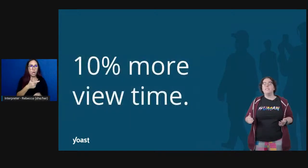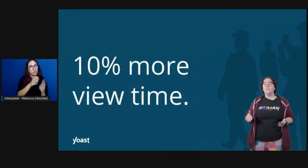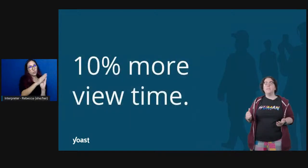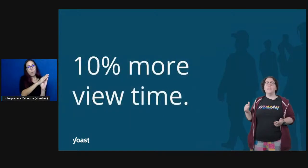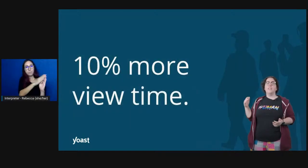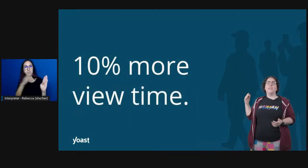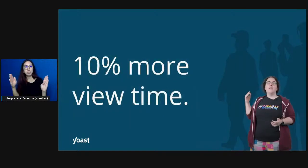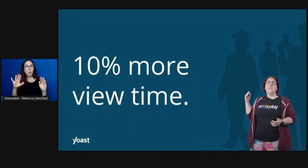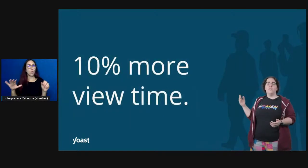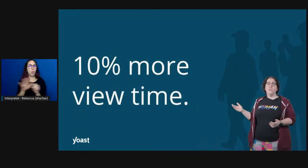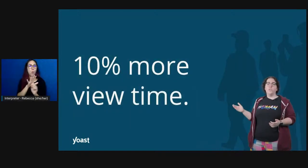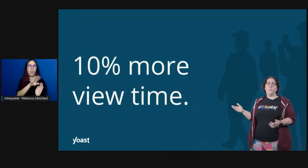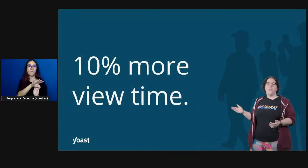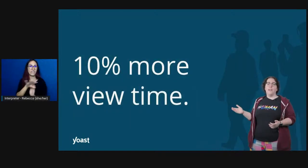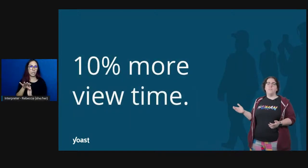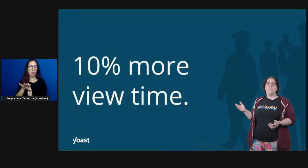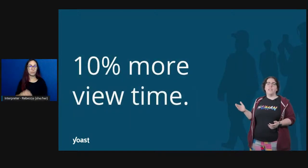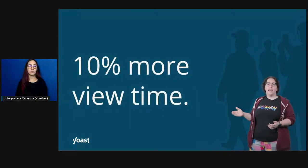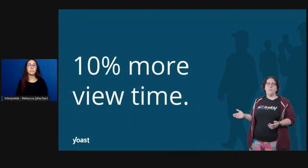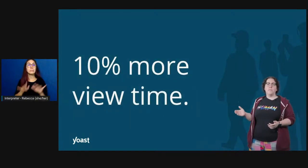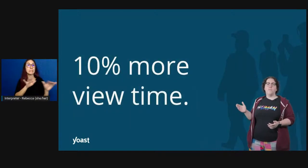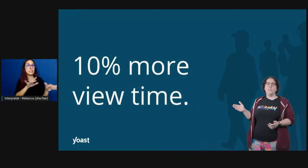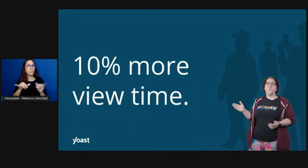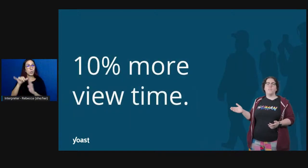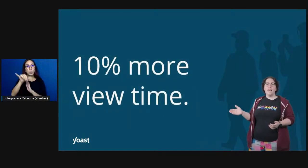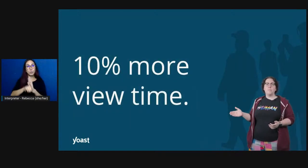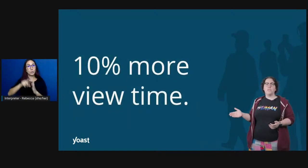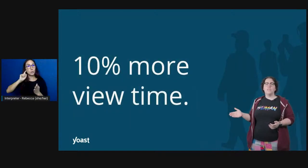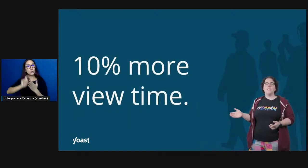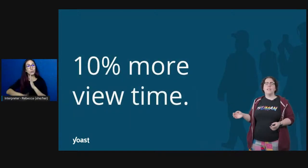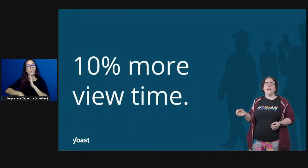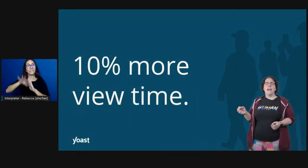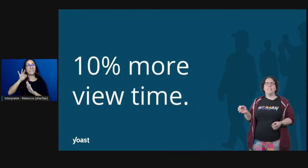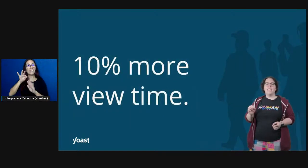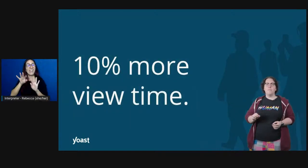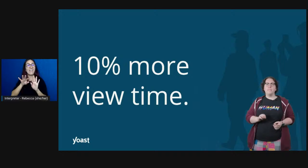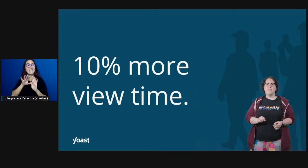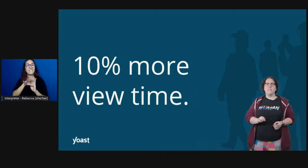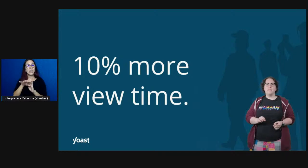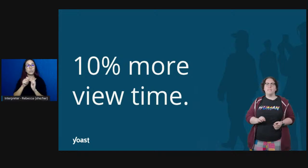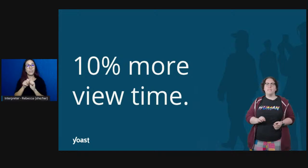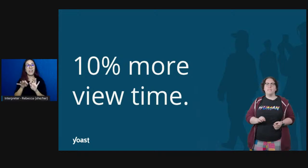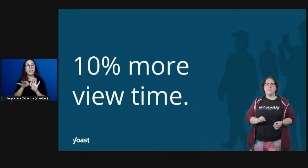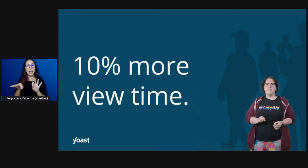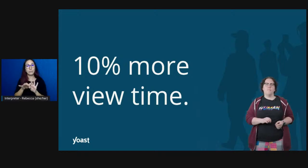They so found that 80% of people who watch a video with captions are more likely to watch the entire video.